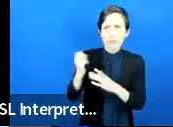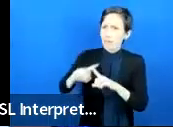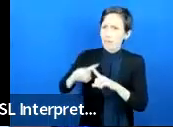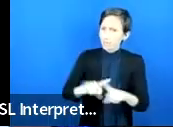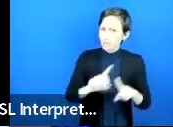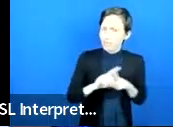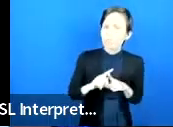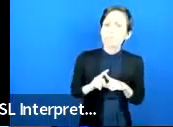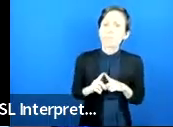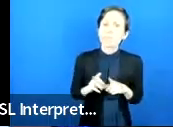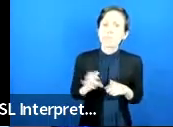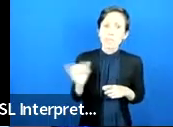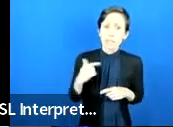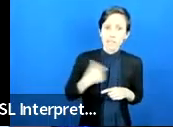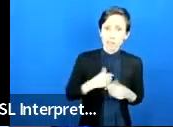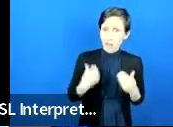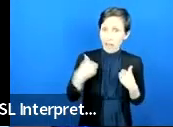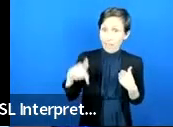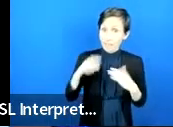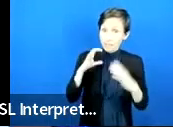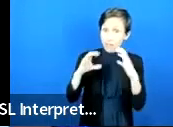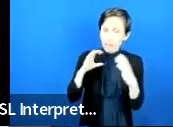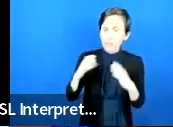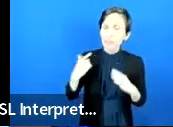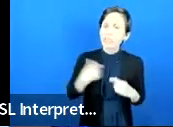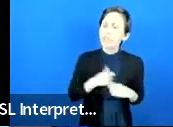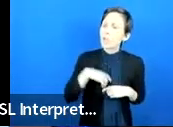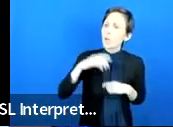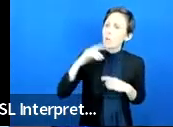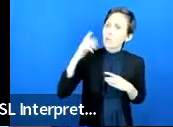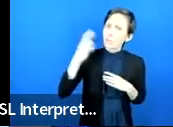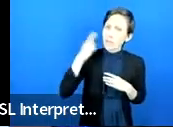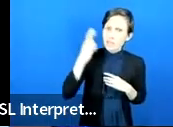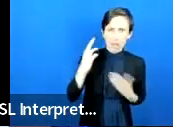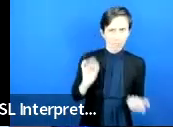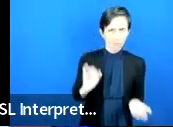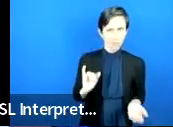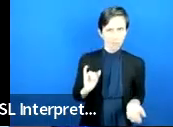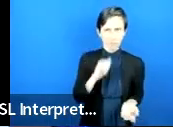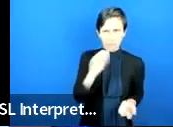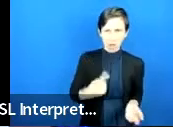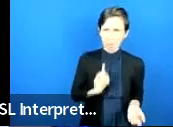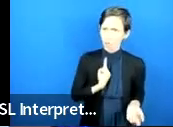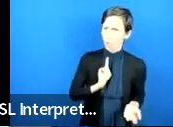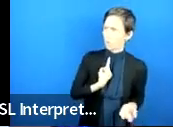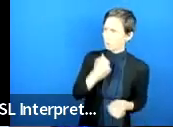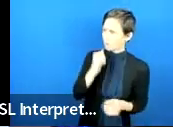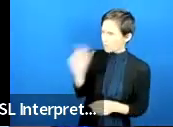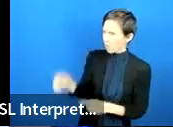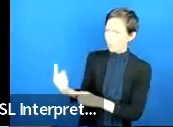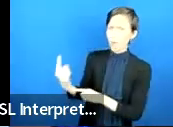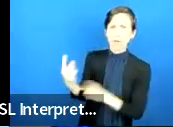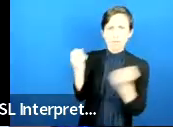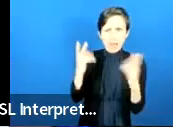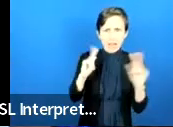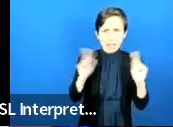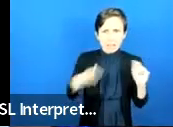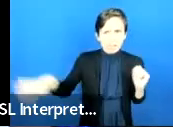And as we're having these conversations, we soon realized that we weren't alone. And that many people across our campus, particularly staff